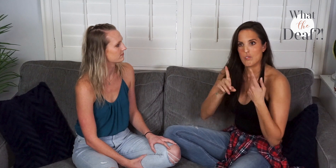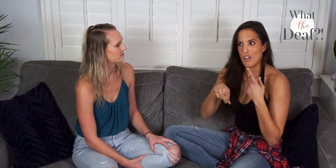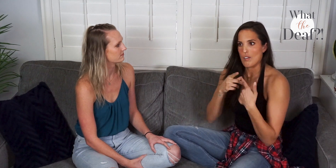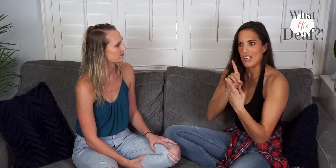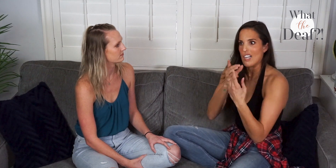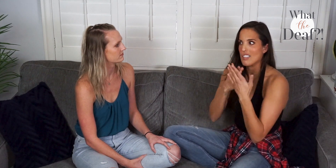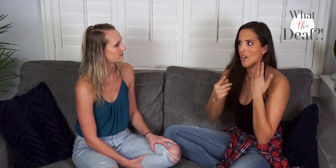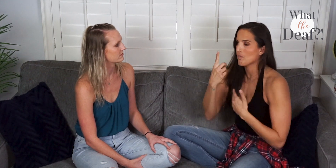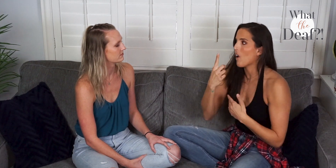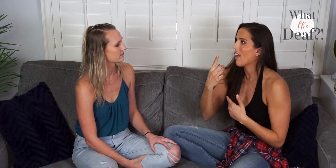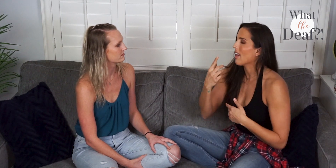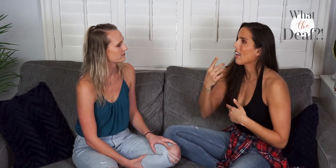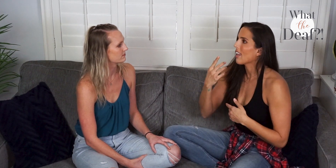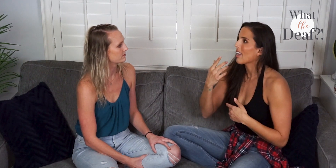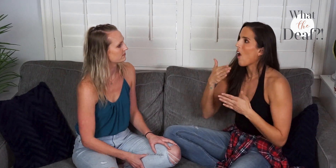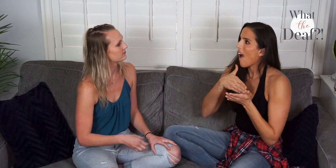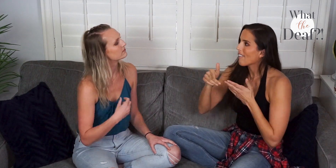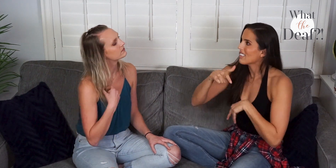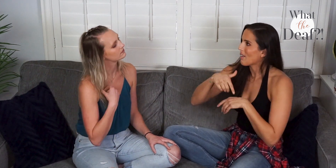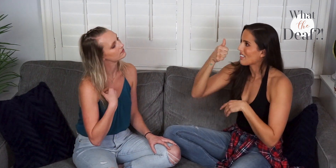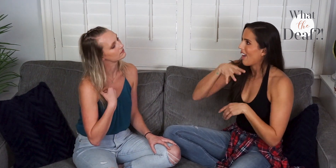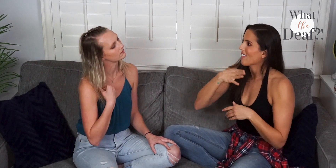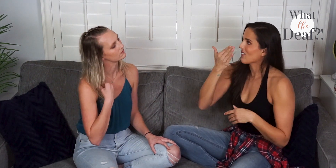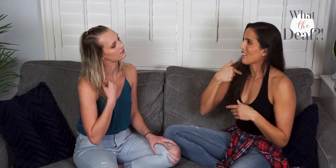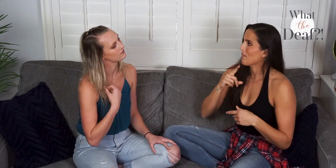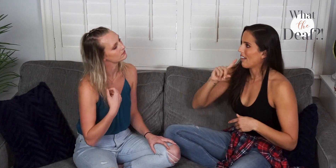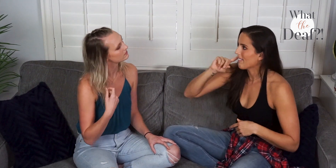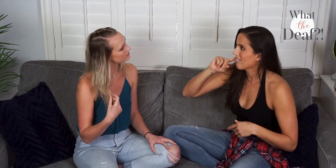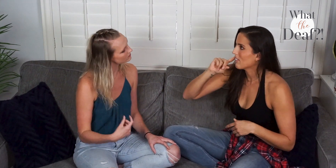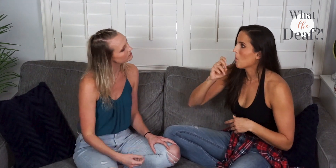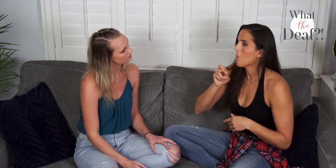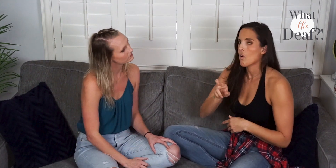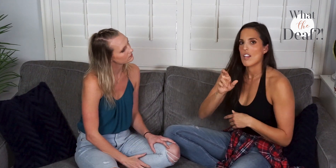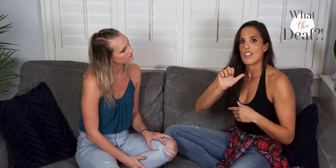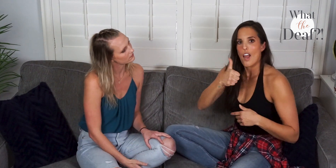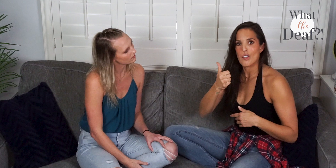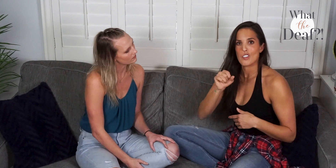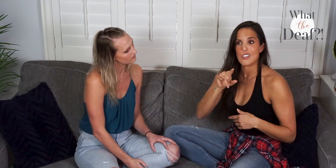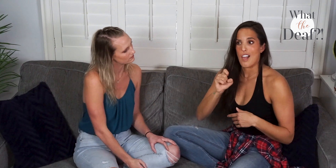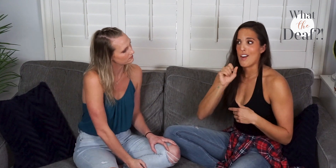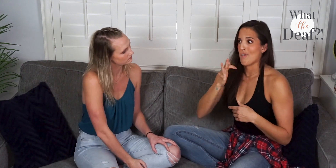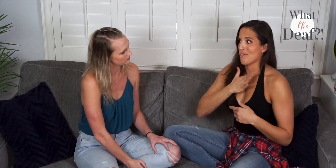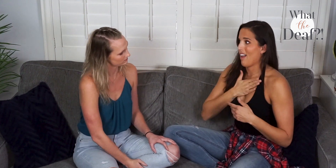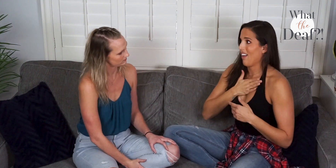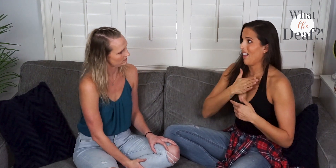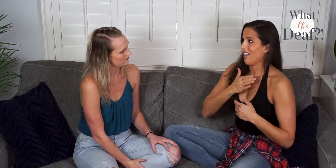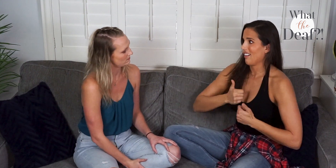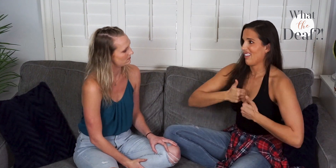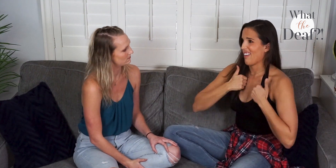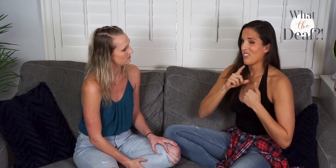typically when I date someone, oftentimes guys forget that I'm deaf or that there's another side